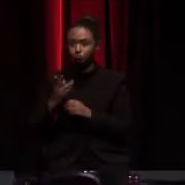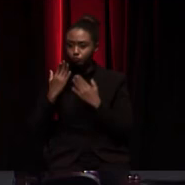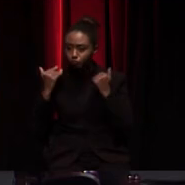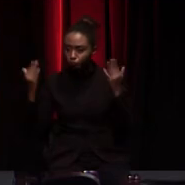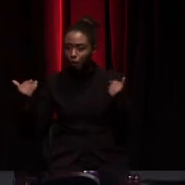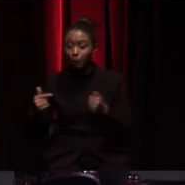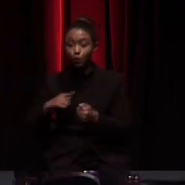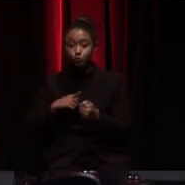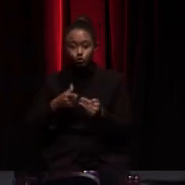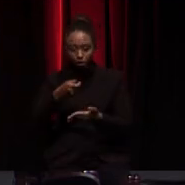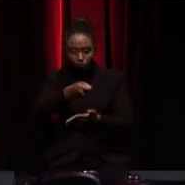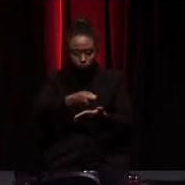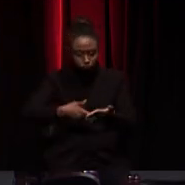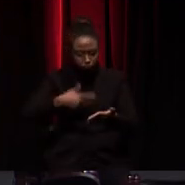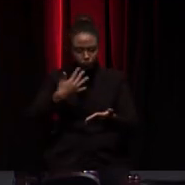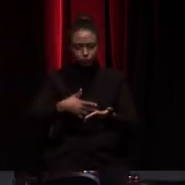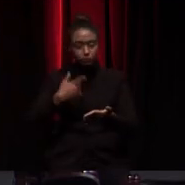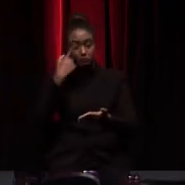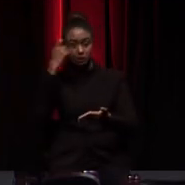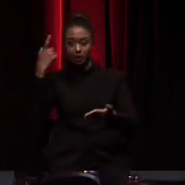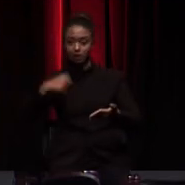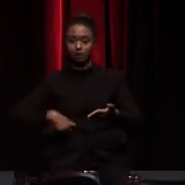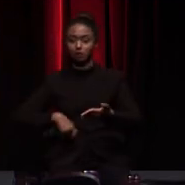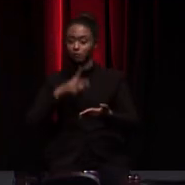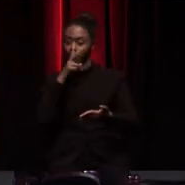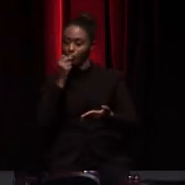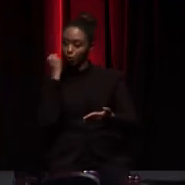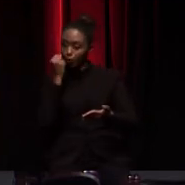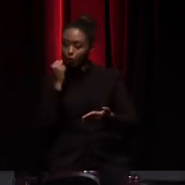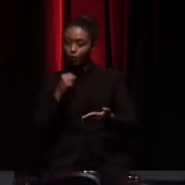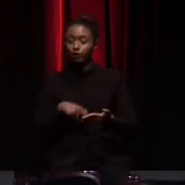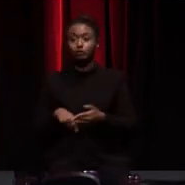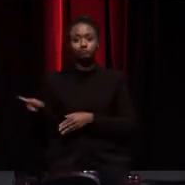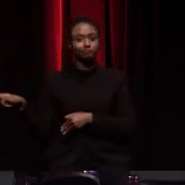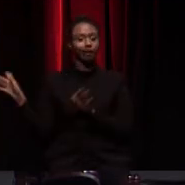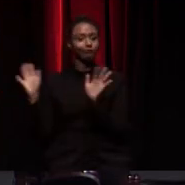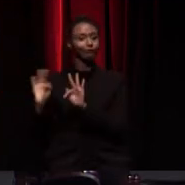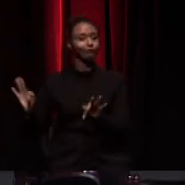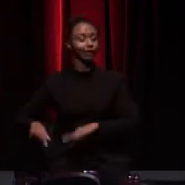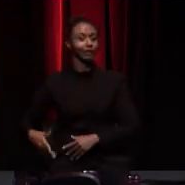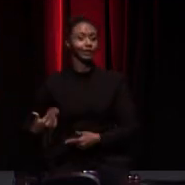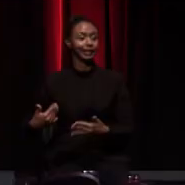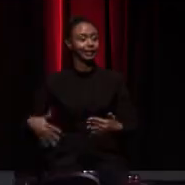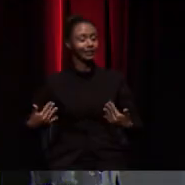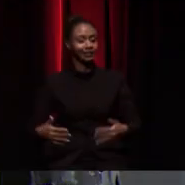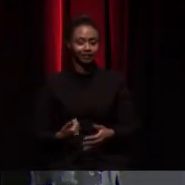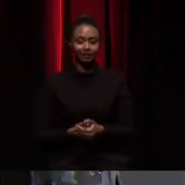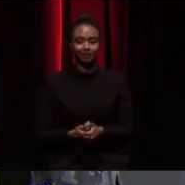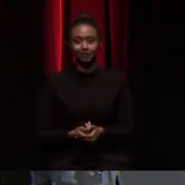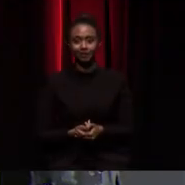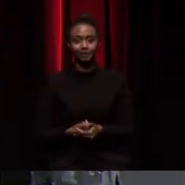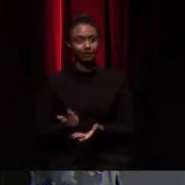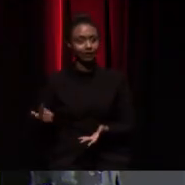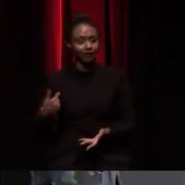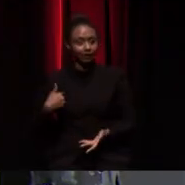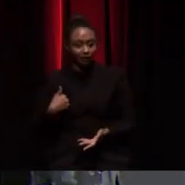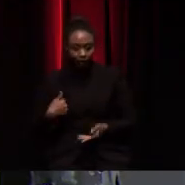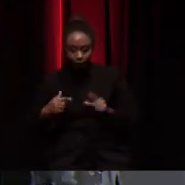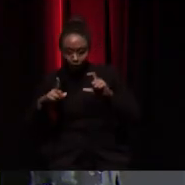Quite an interesting newspaper. She was very happy as photographer plus journalism... it means photojournalism,